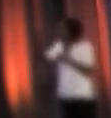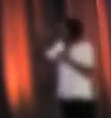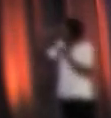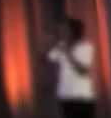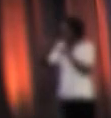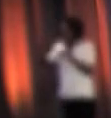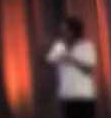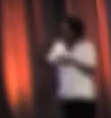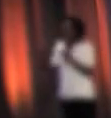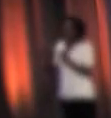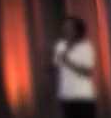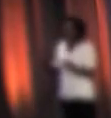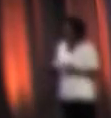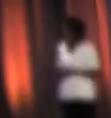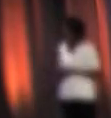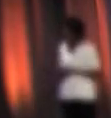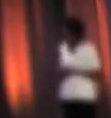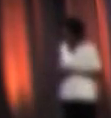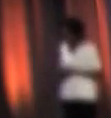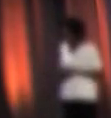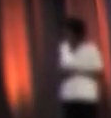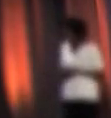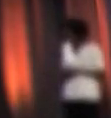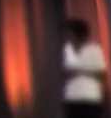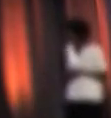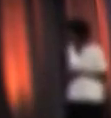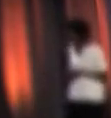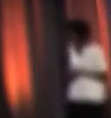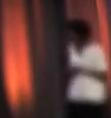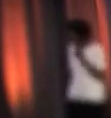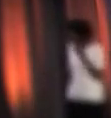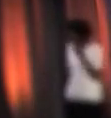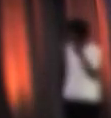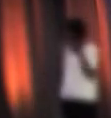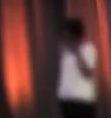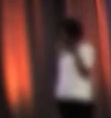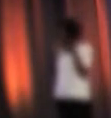For instance, we might notice that back in 2005